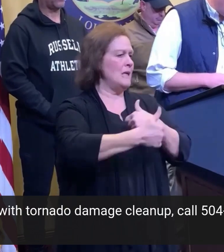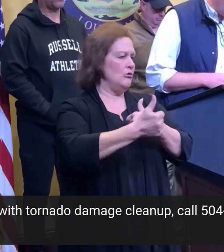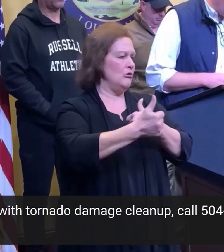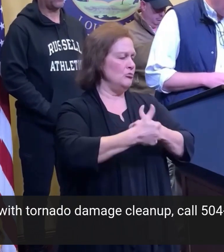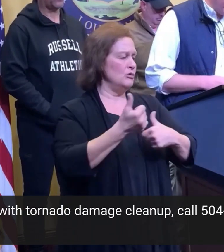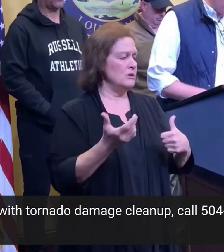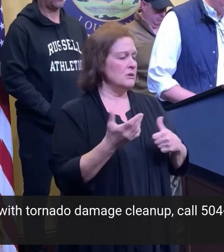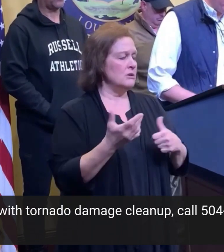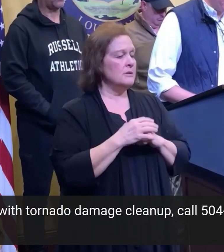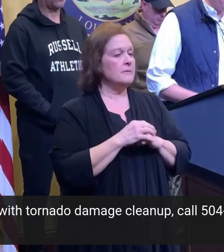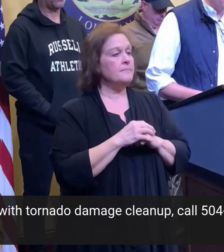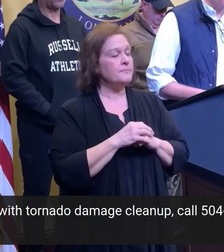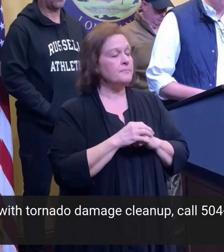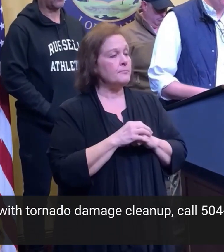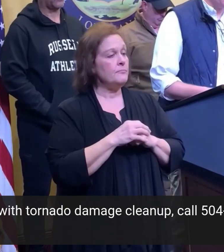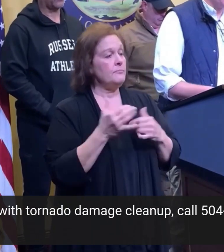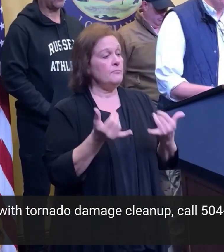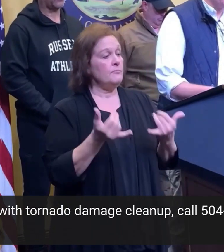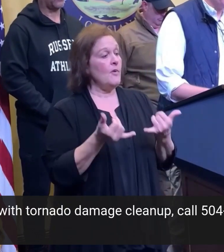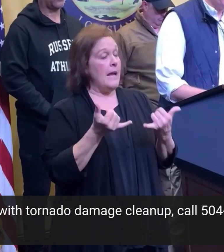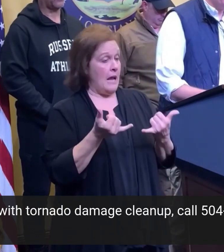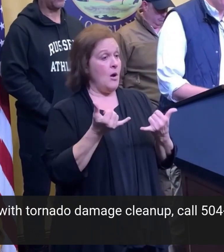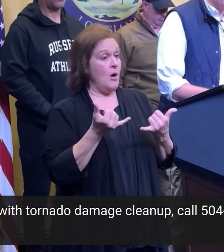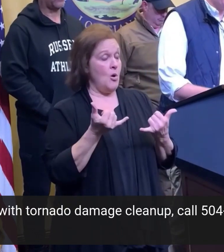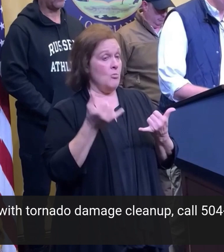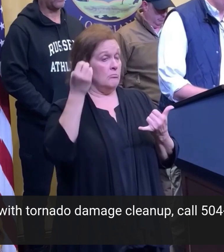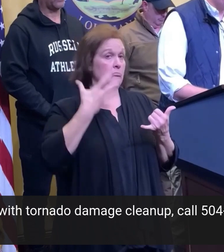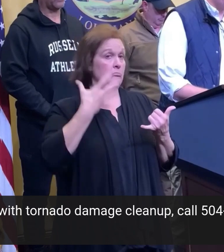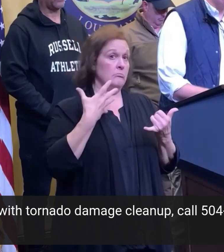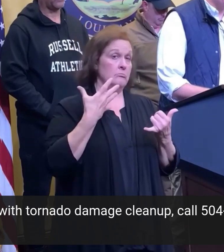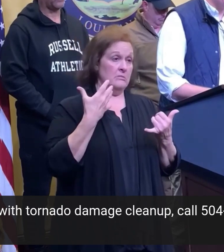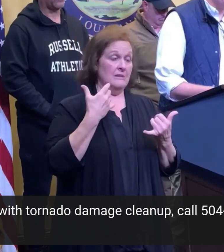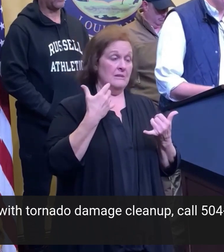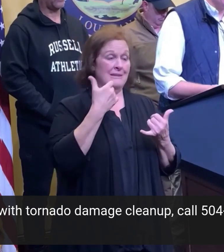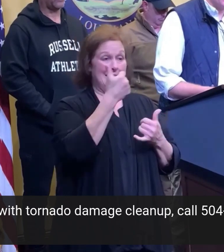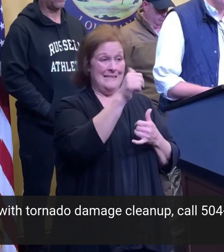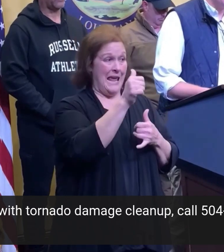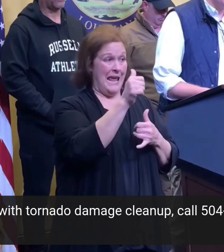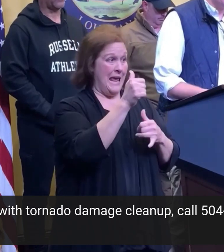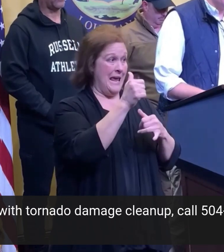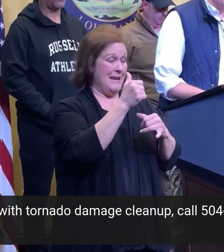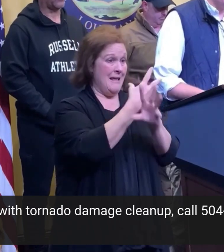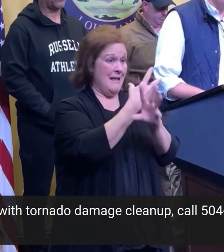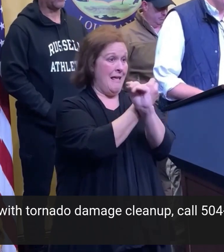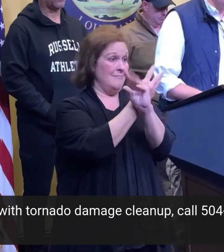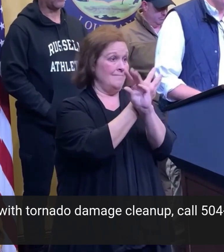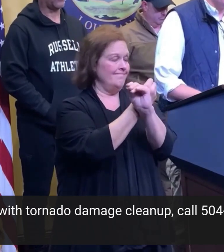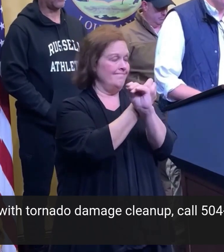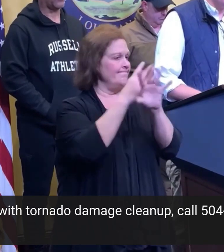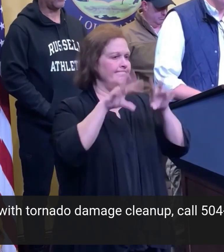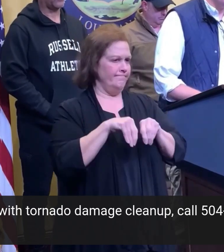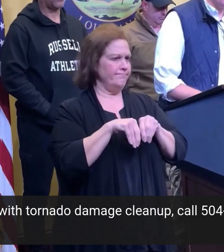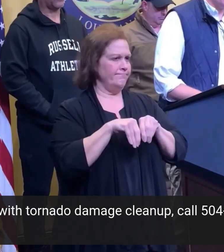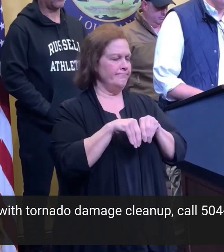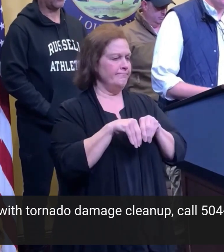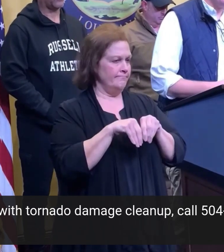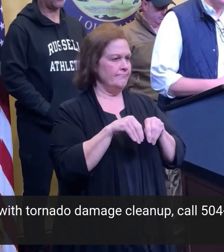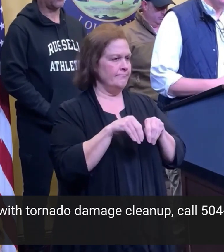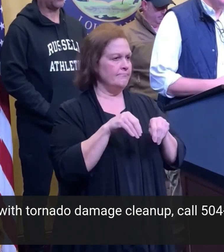right now we have a report reports of 10 traffic signals that are out um those are um thankfully